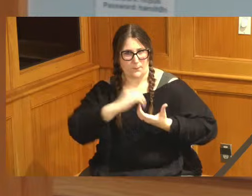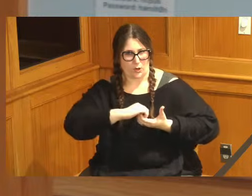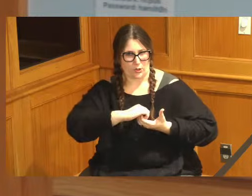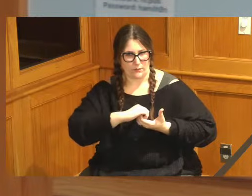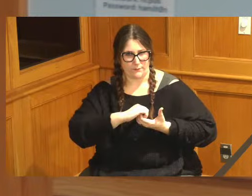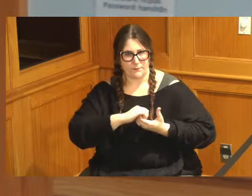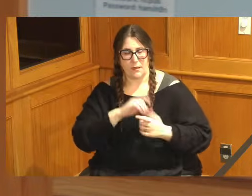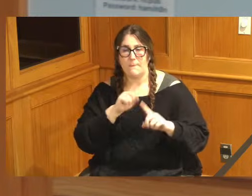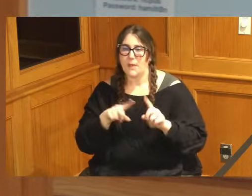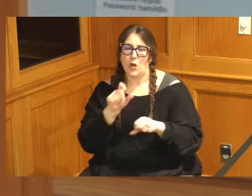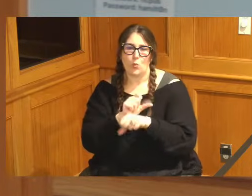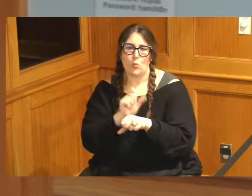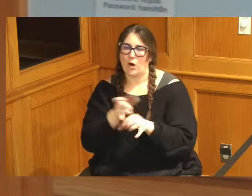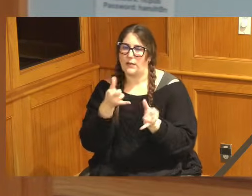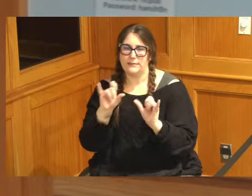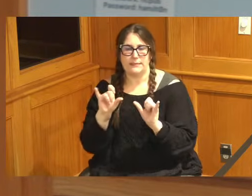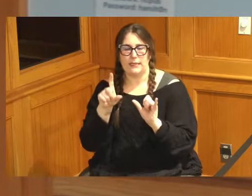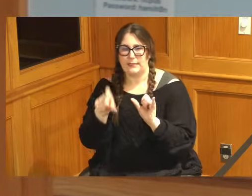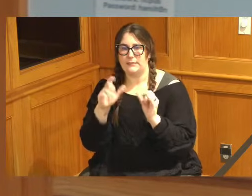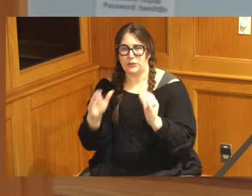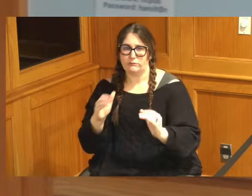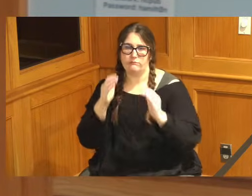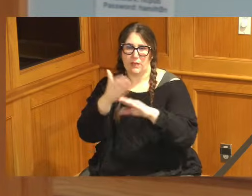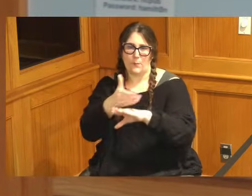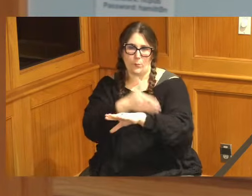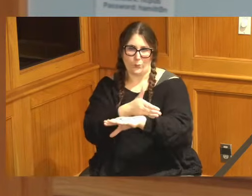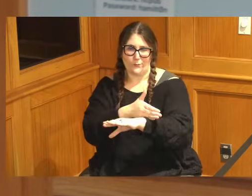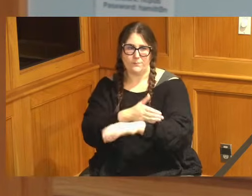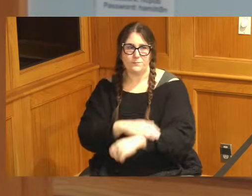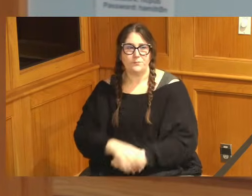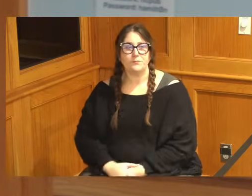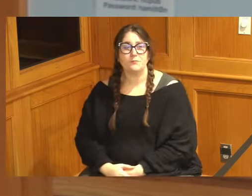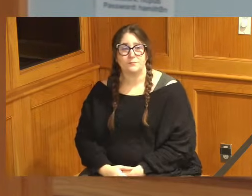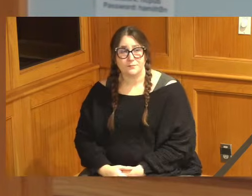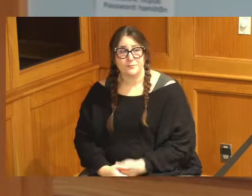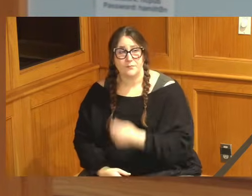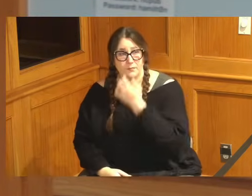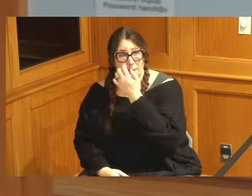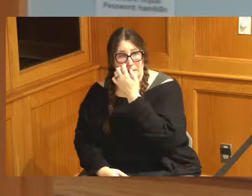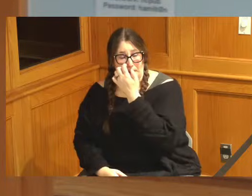work to be done there. I want to acknowledge that. cost escalation. Cost escalation is something